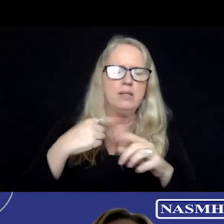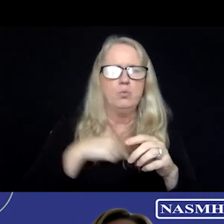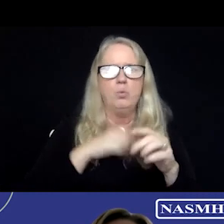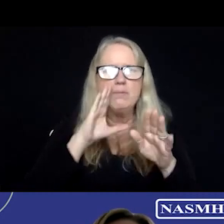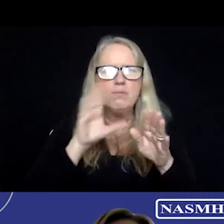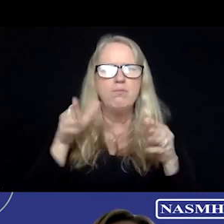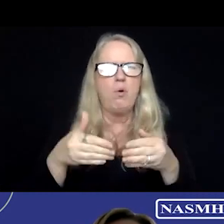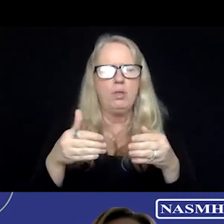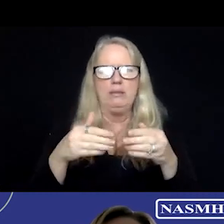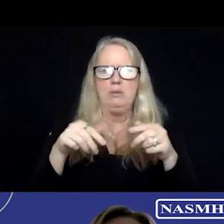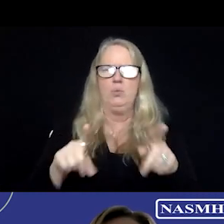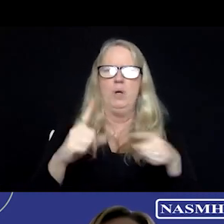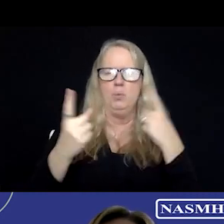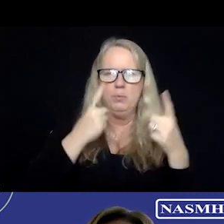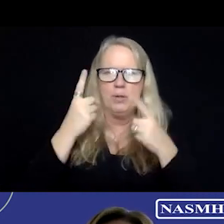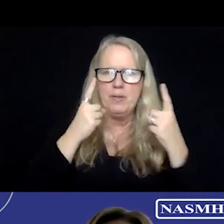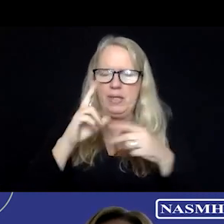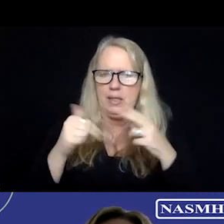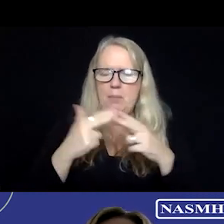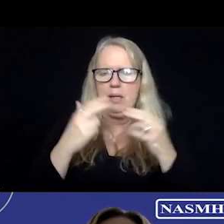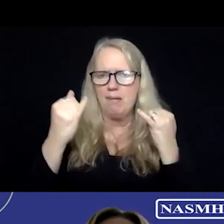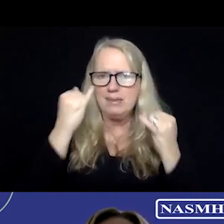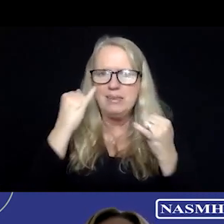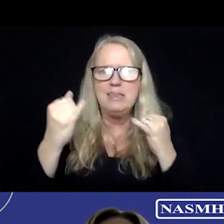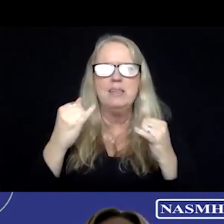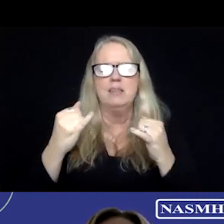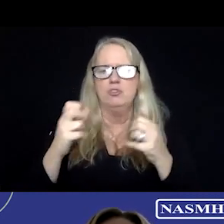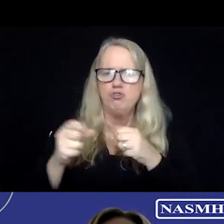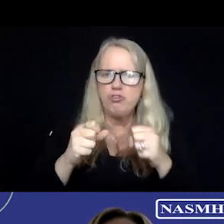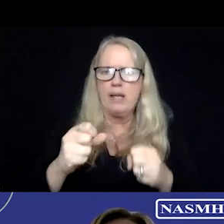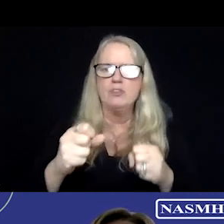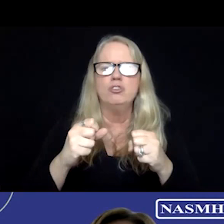AS WE WERE THINKING ON STRATEGIES, WE FOCUSED ON THE ESSENTIAL